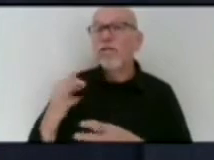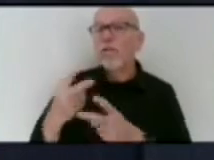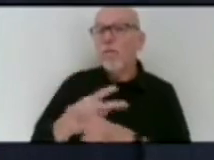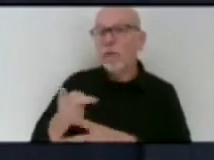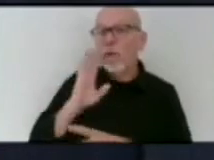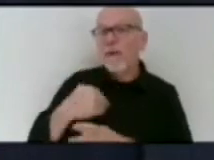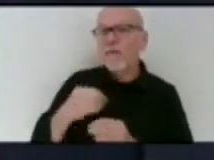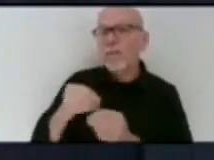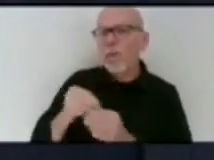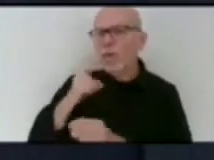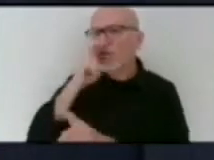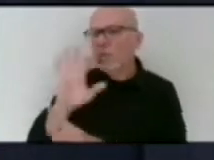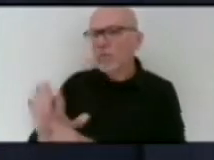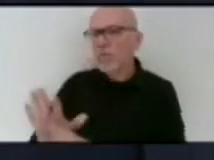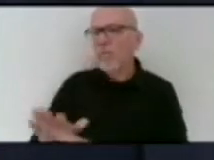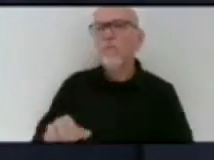We're taking these steps again